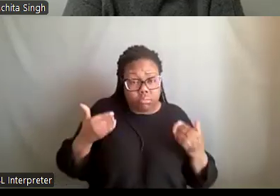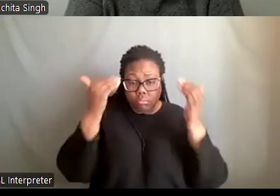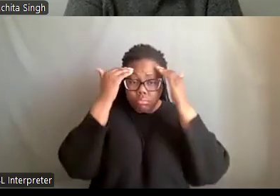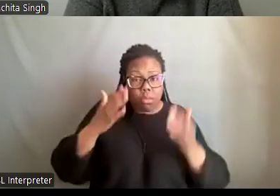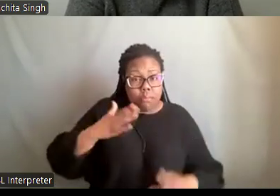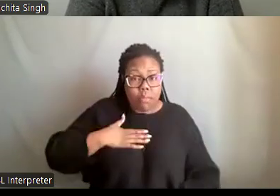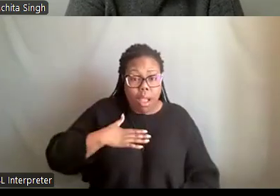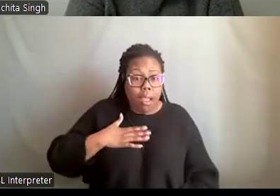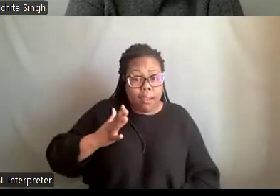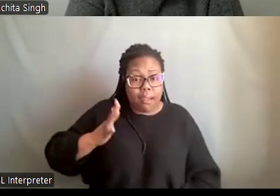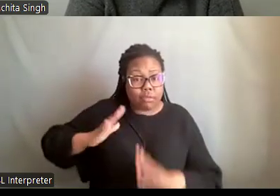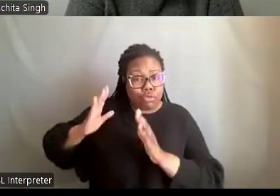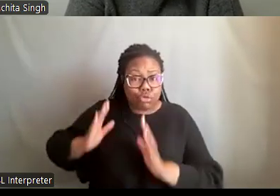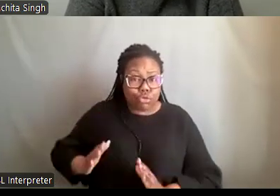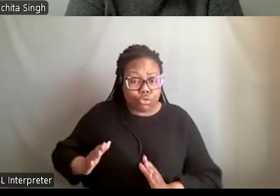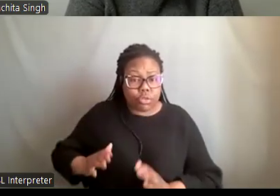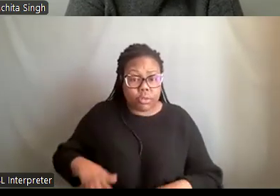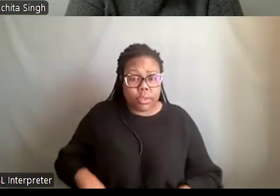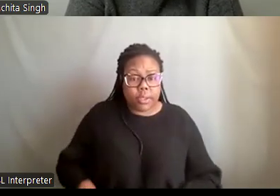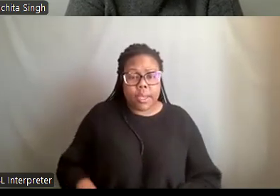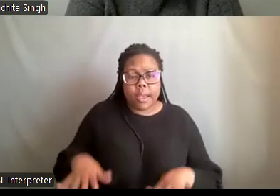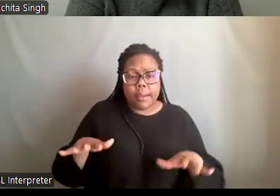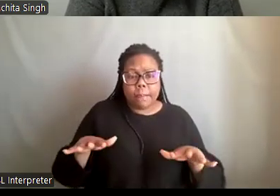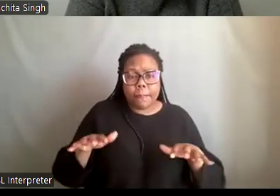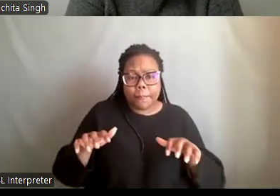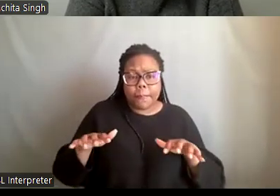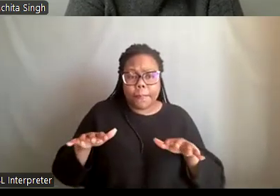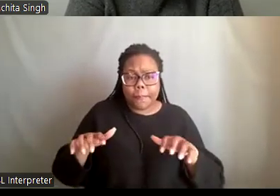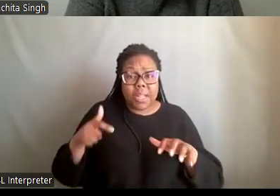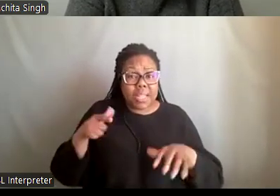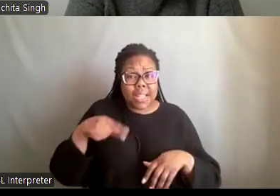you know, as a Black person I know what my ancestors (audio